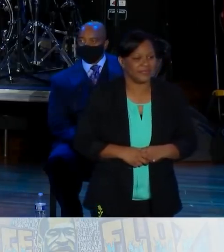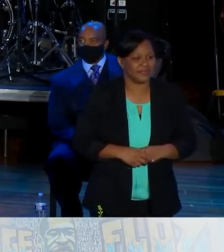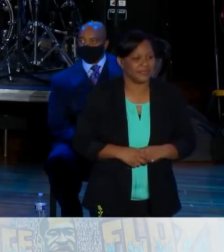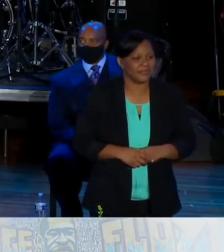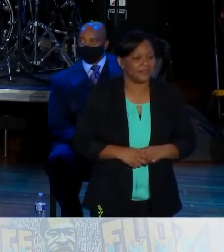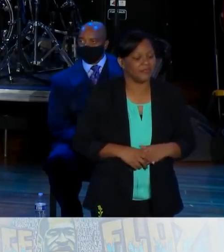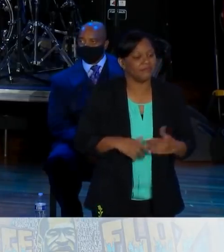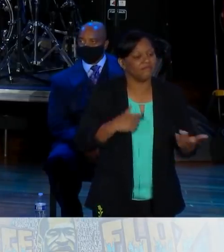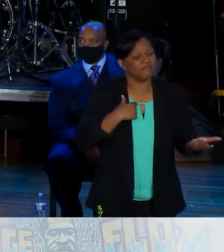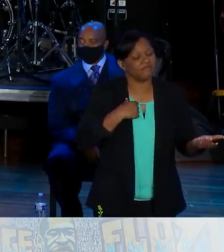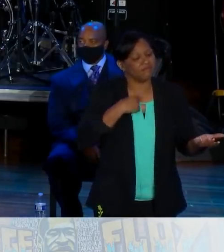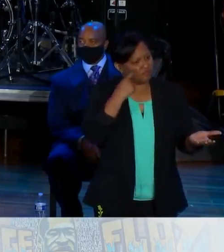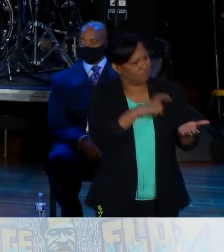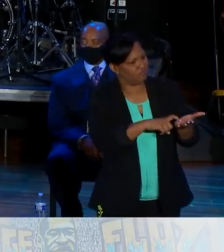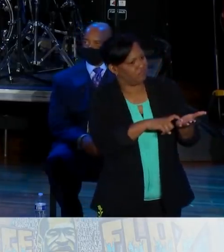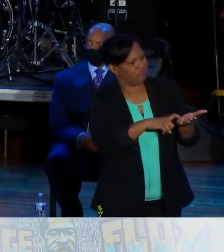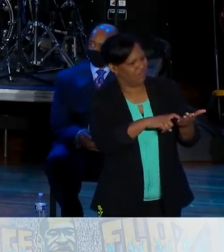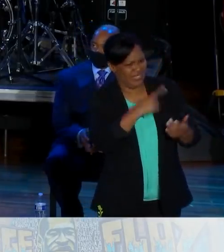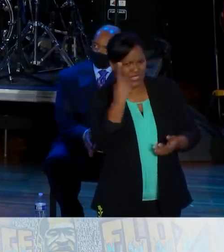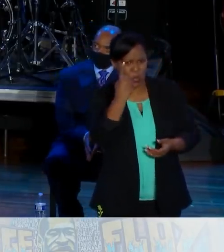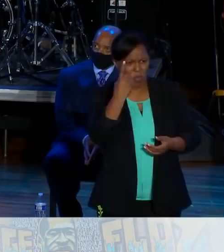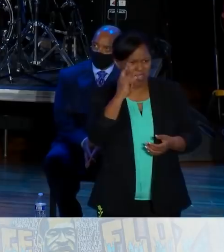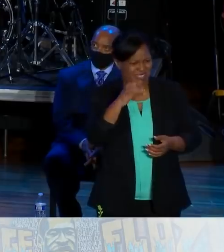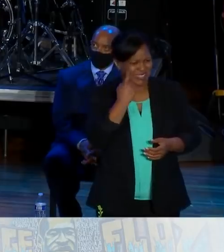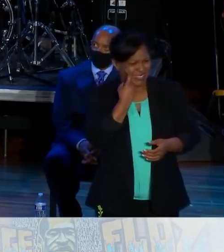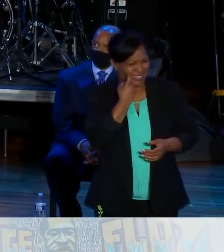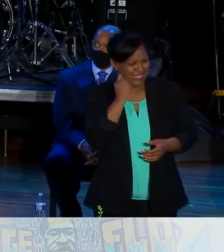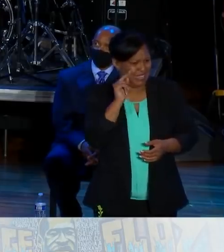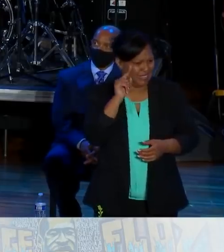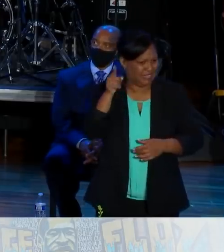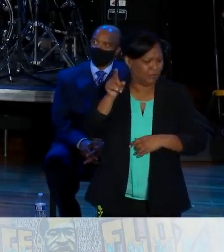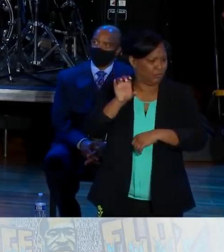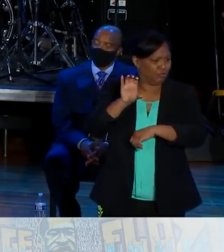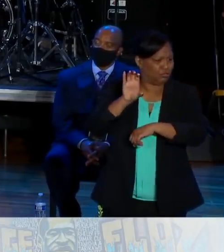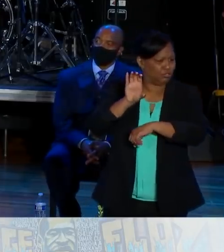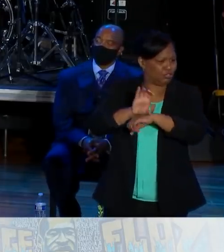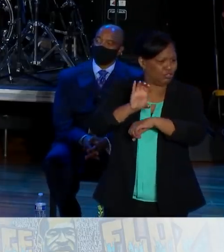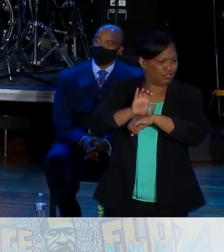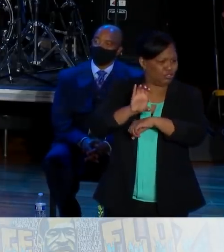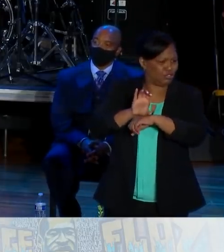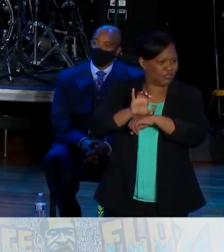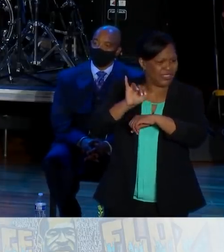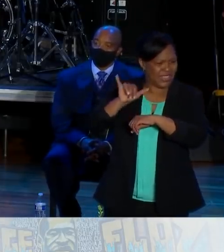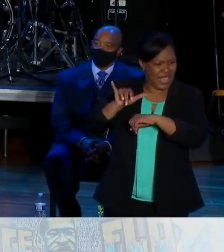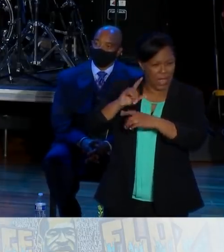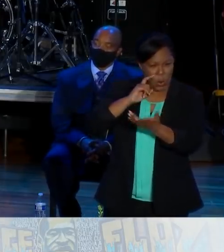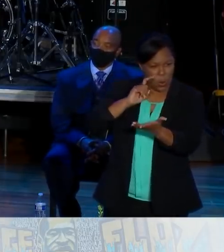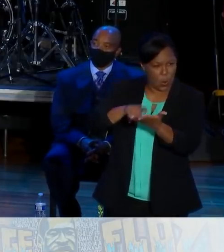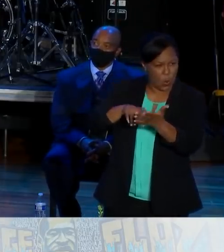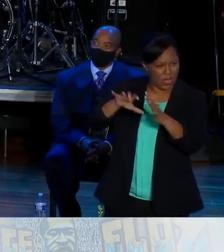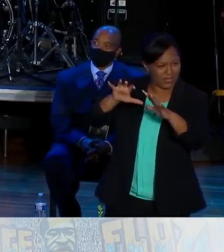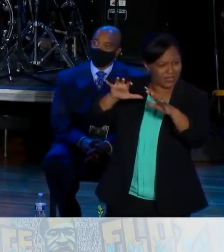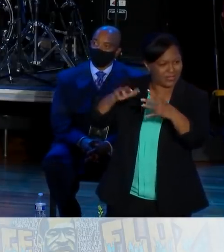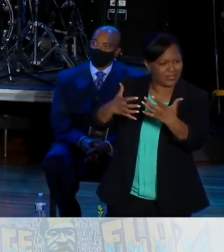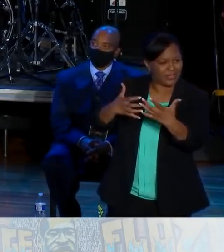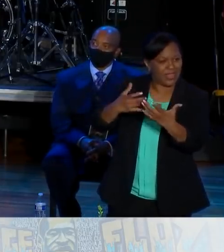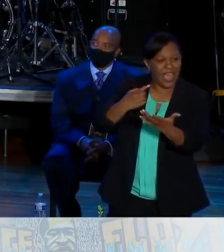I'M GOING TO LEAVE IT THERE. I SAW SOMEBODY STANDING IN